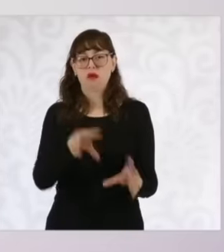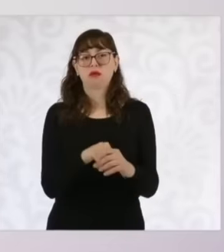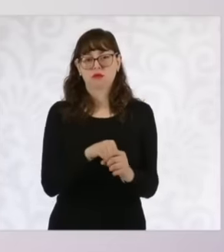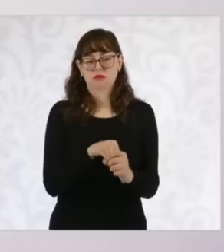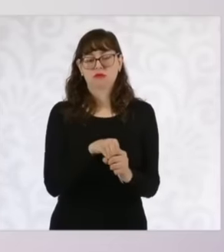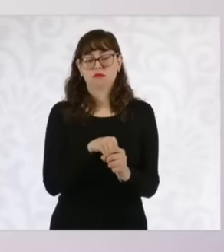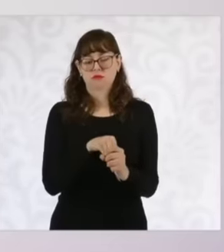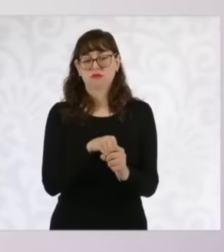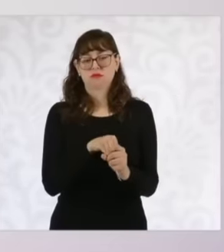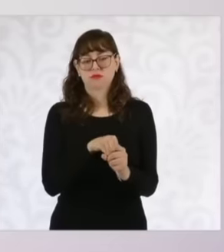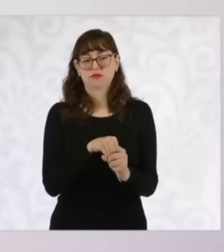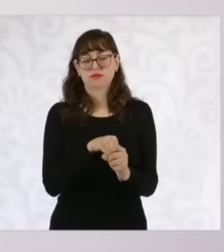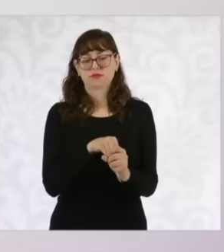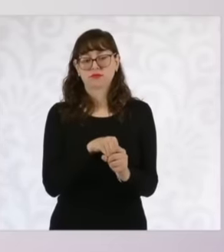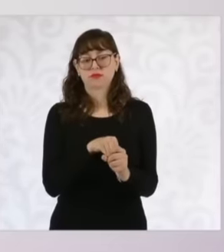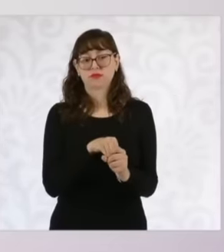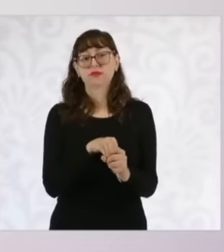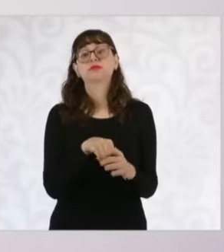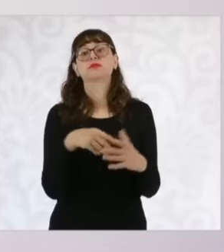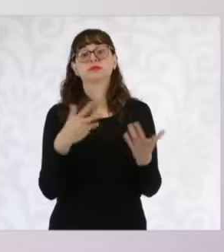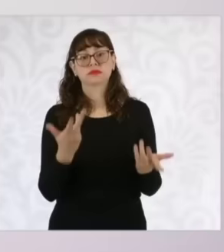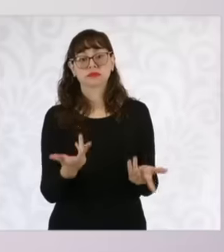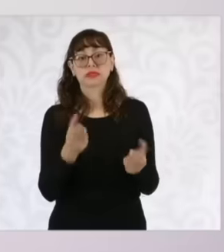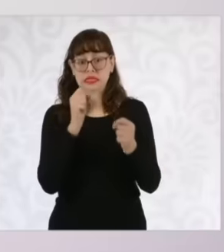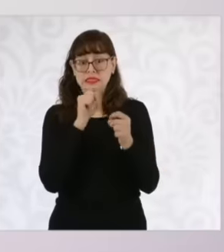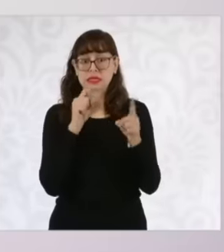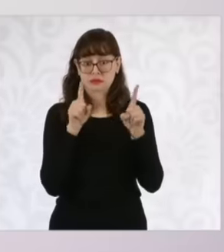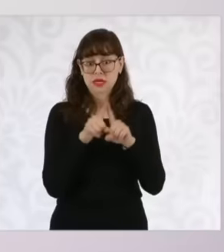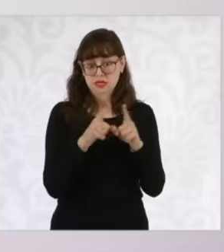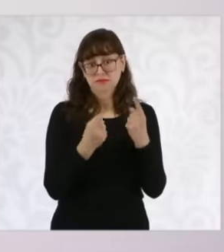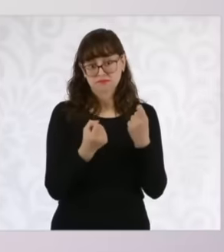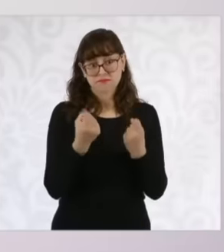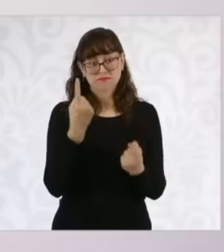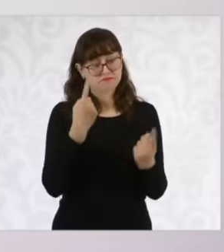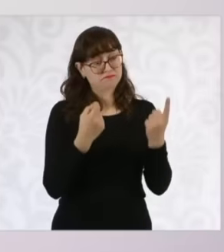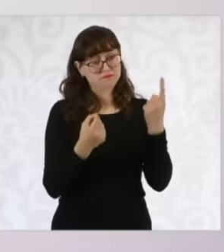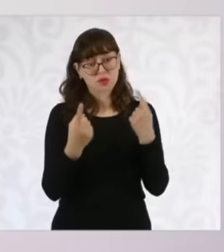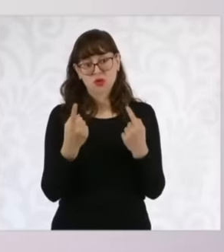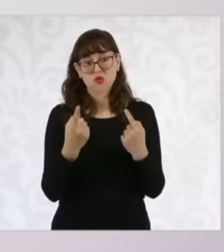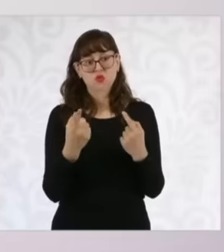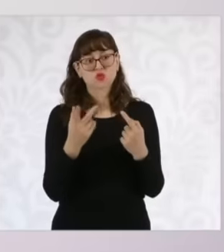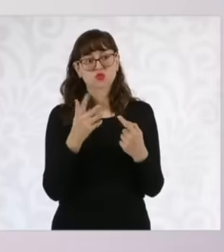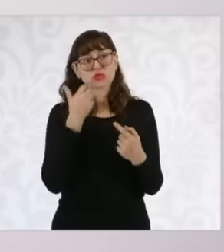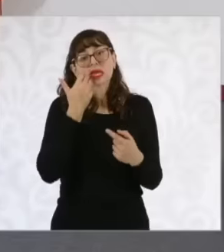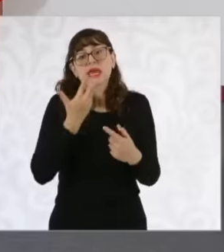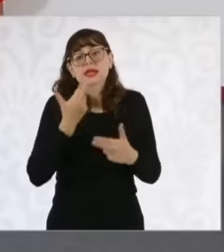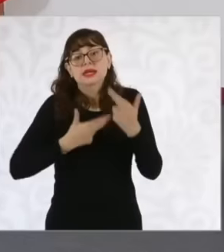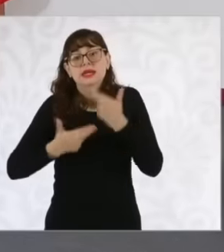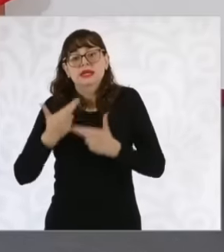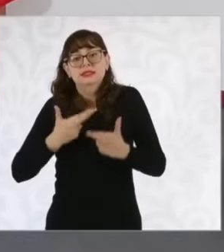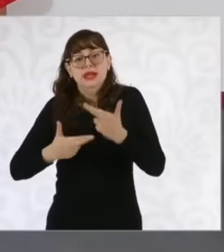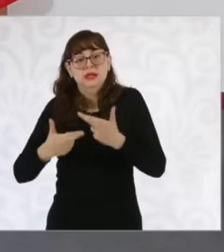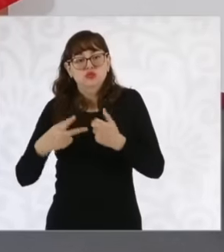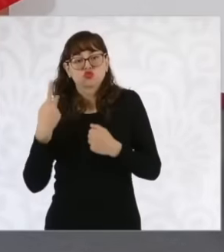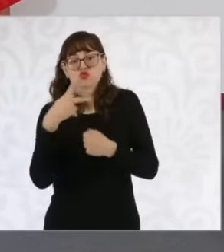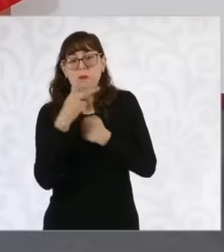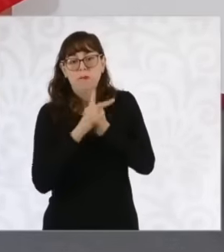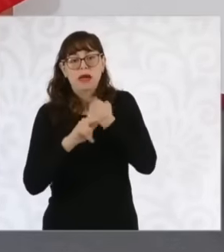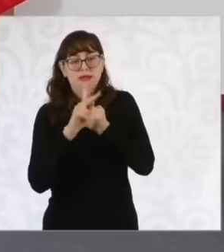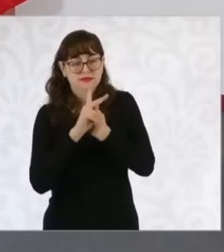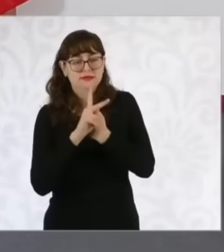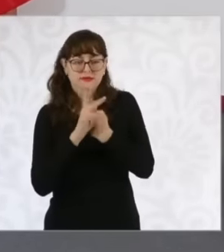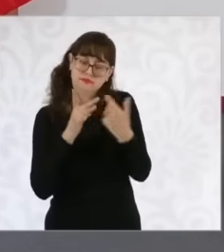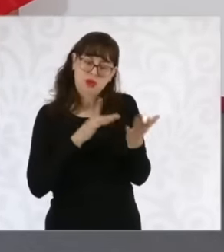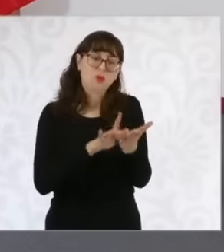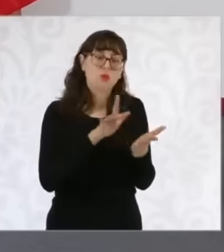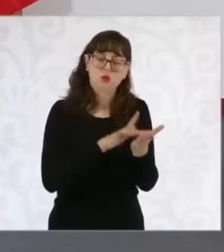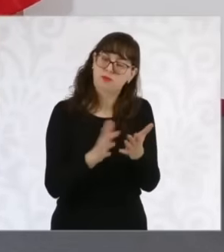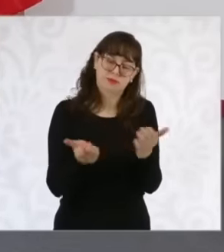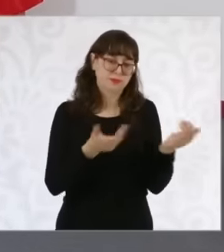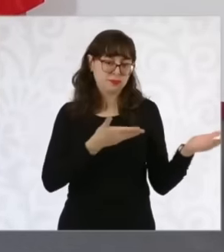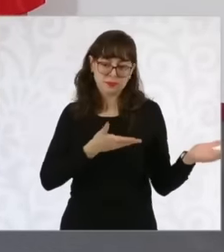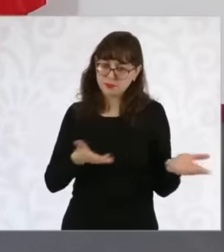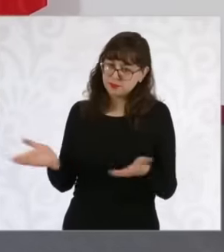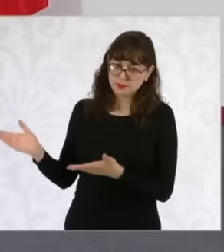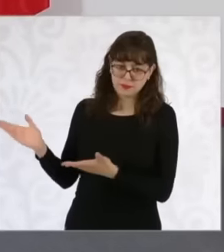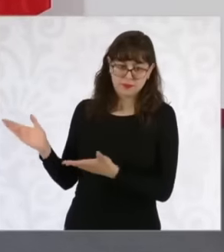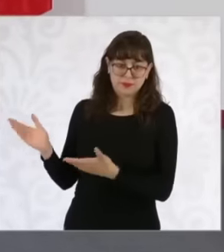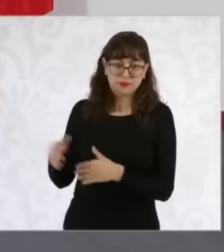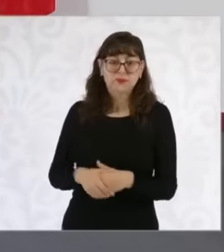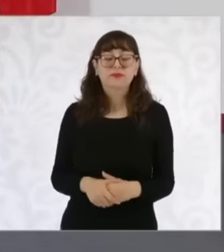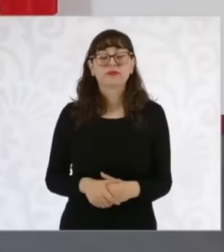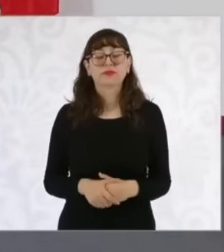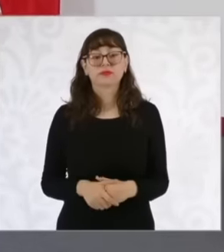repatriation. Let's say it. thus to the places of origin and came to be taken into account